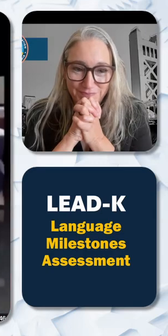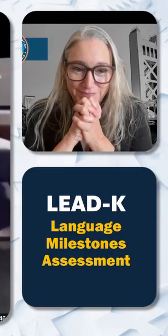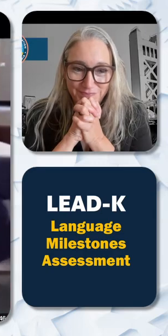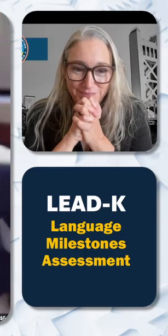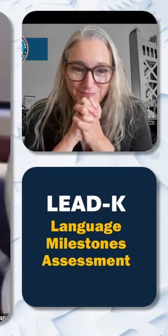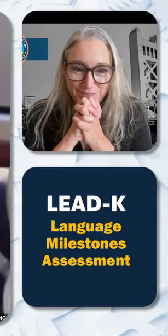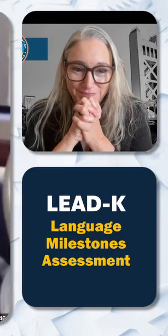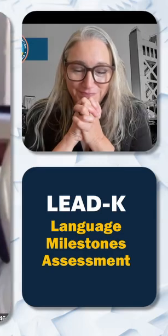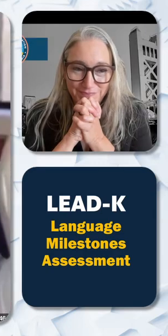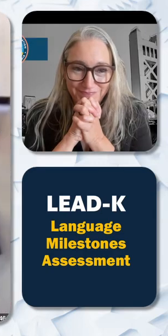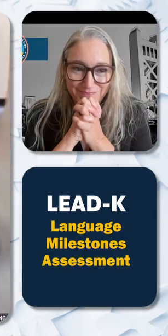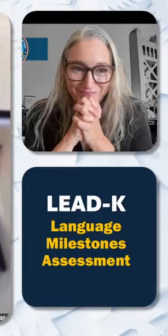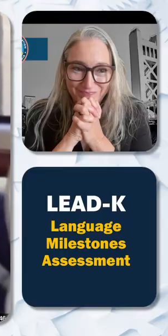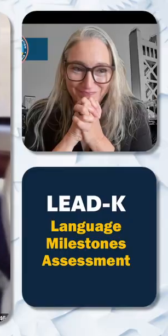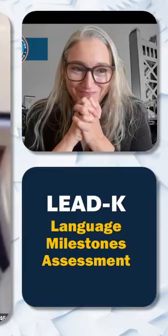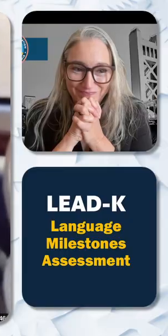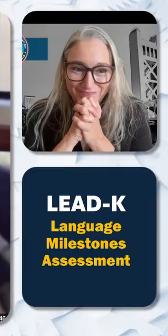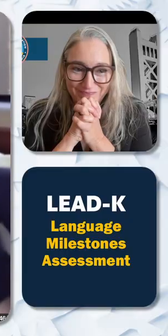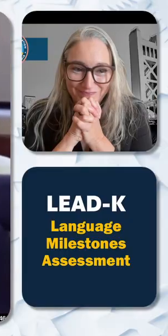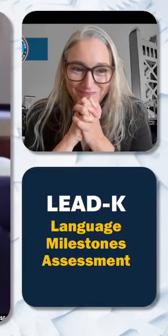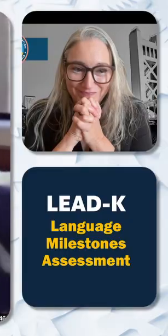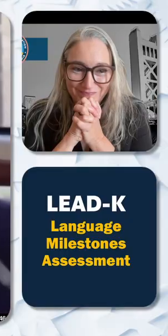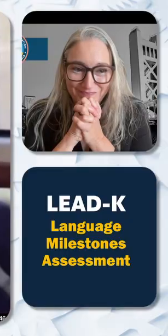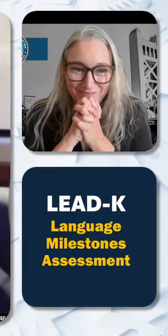lift." The other child, Travis, signs,